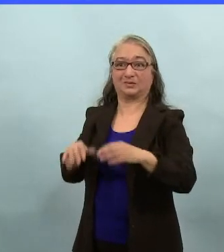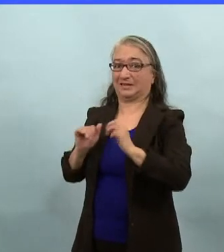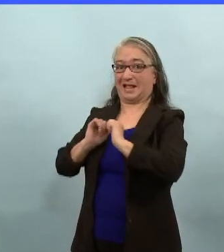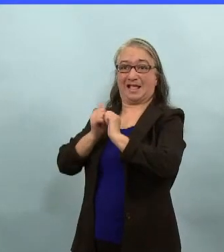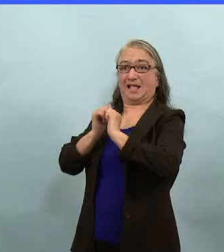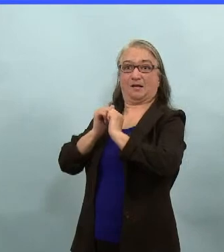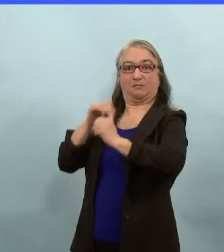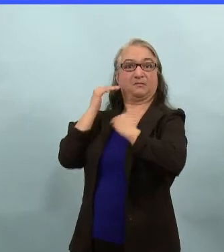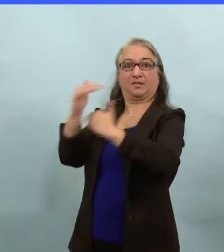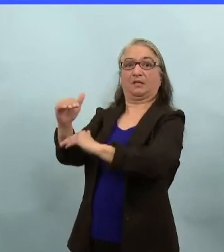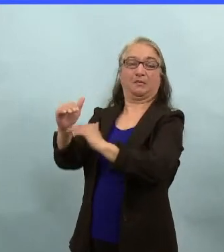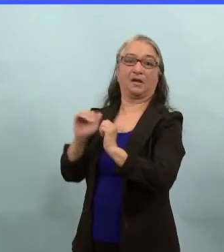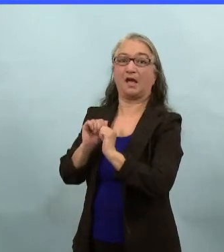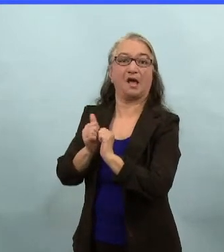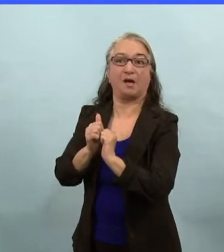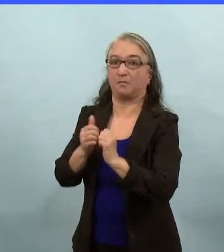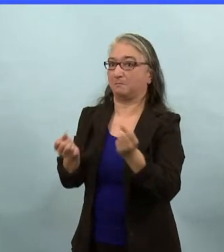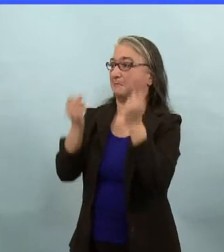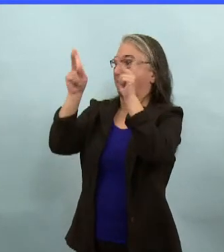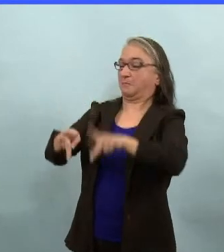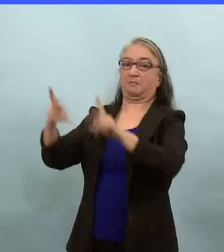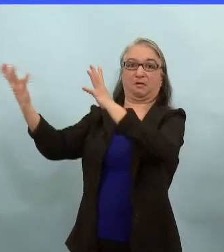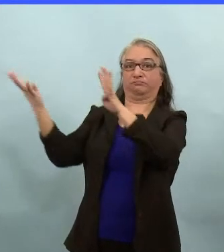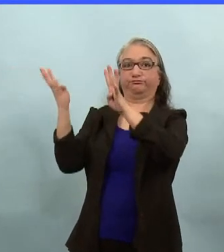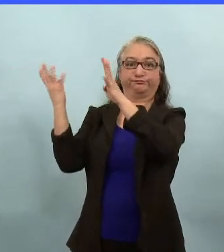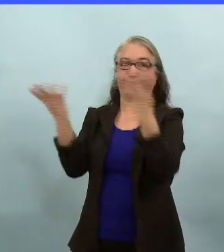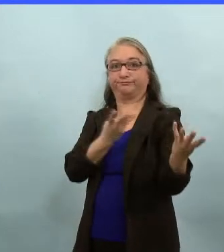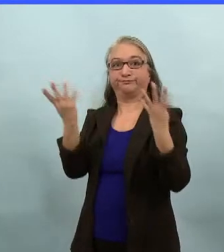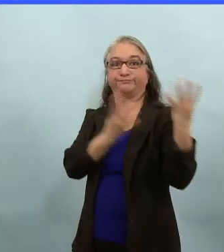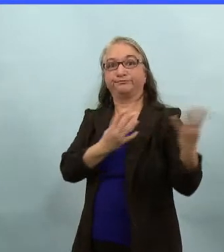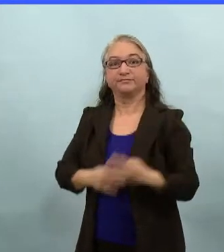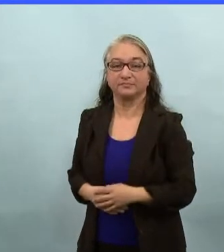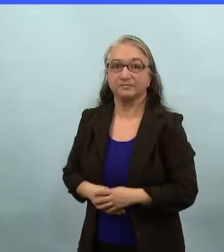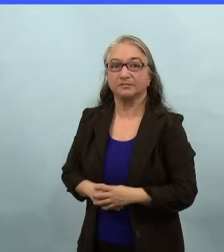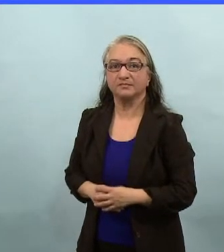i'm sure there are countless uh healthcare workers listening to this today um you know don't hear